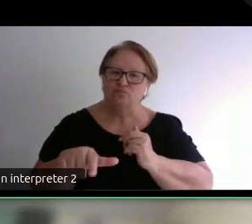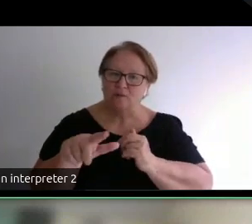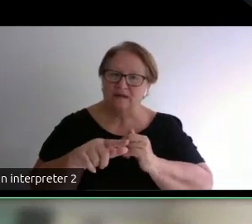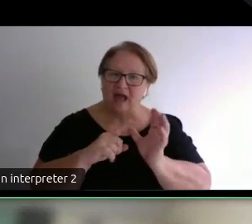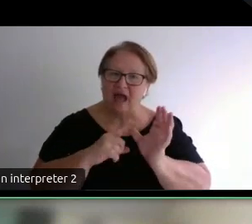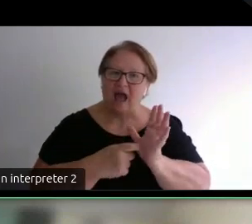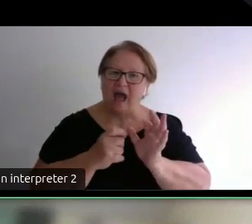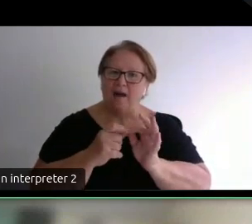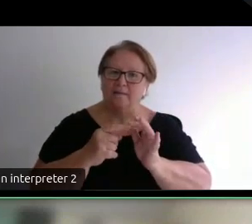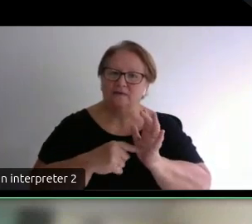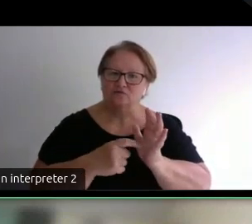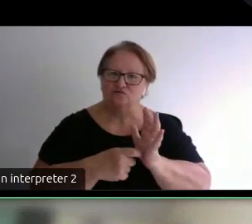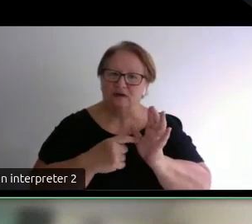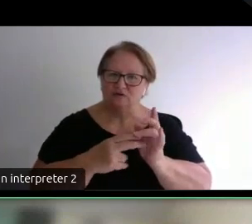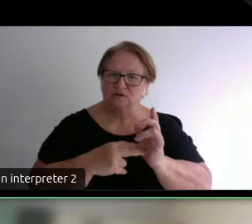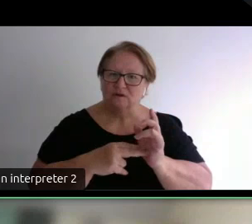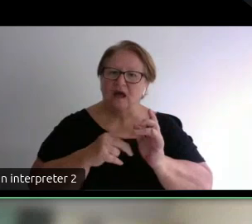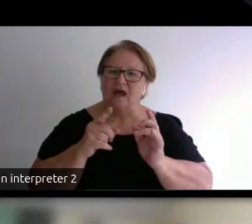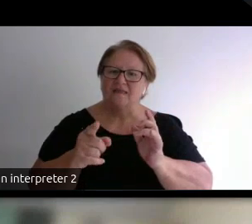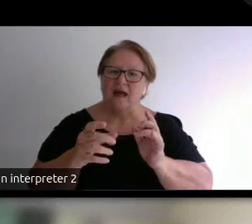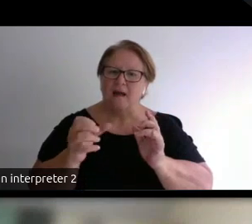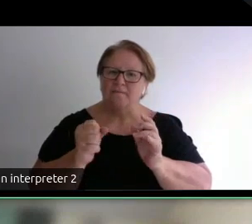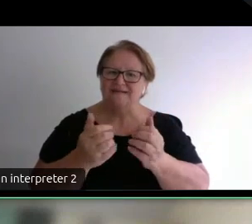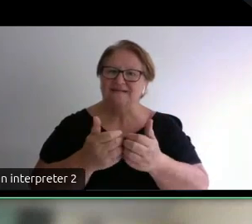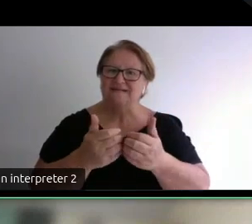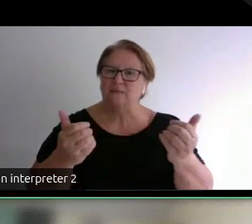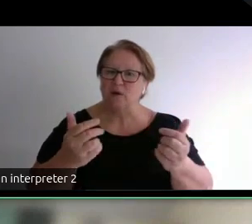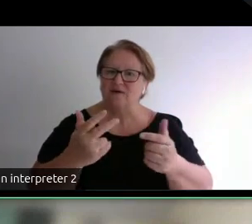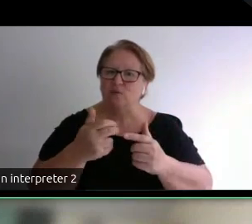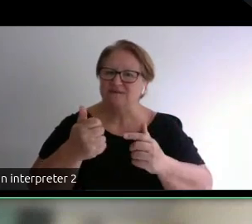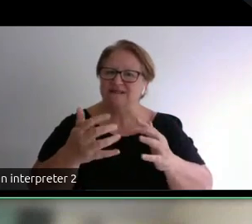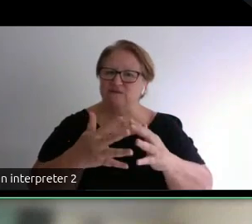also need to be separated for 6 weeks and they need to have been in a married or de